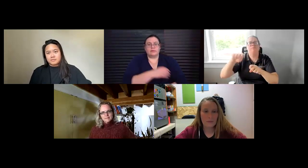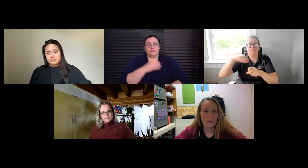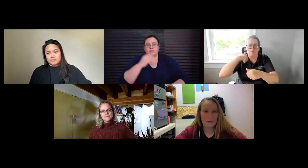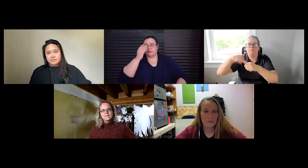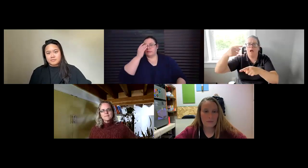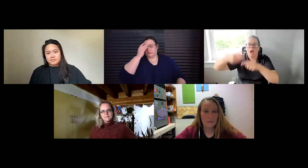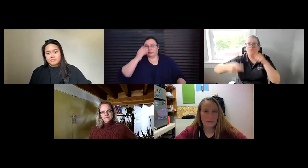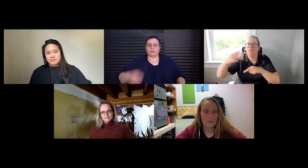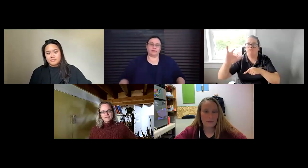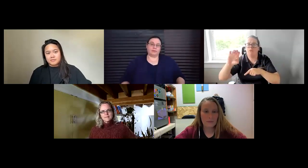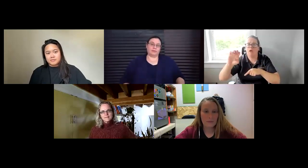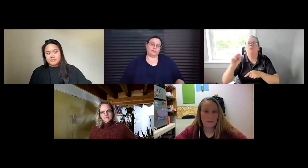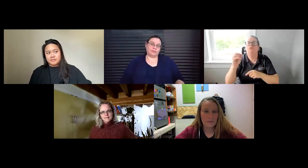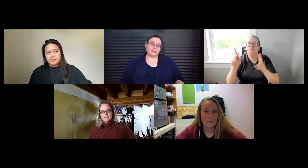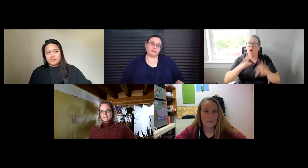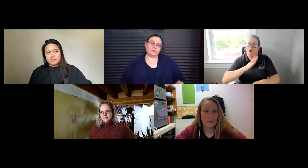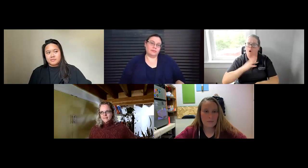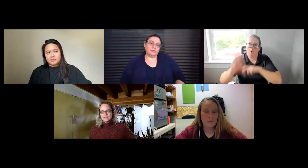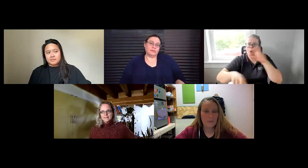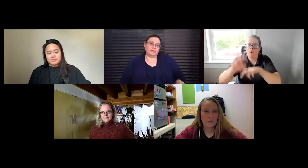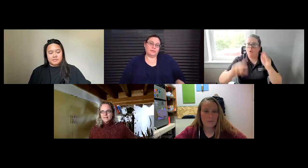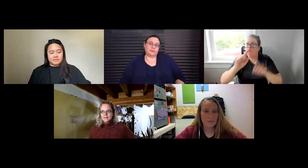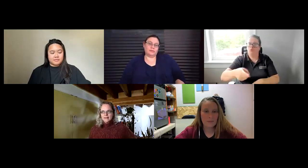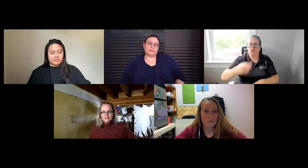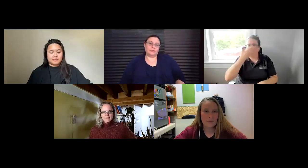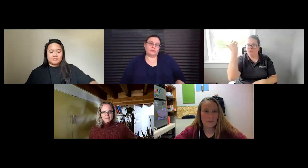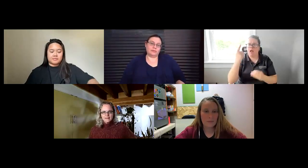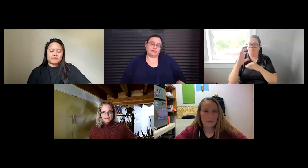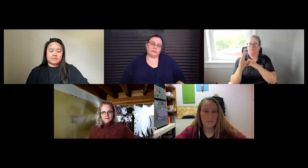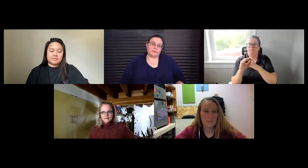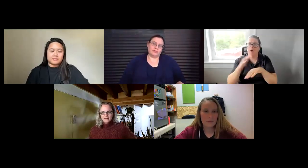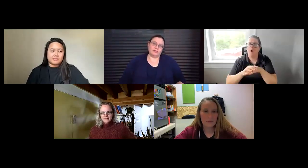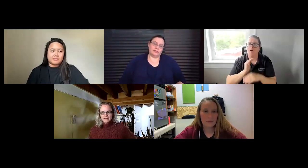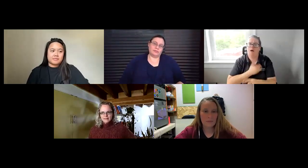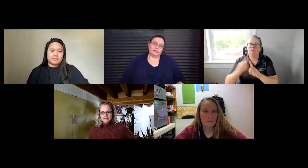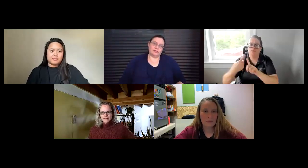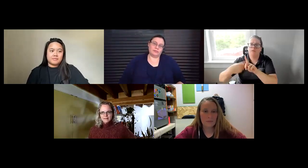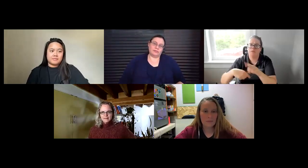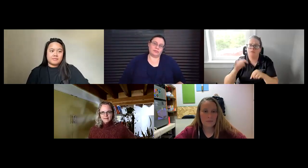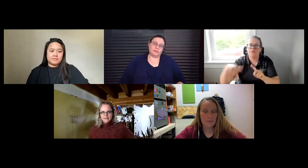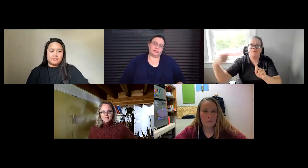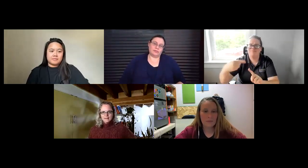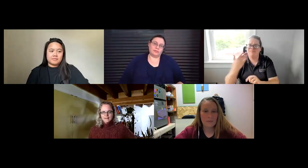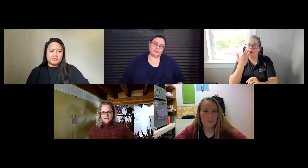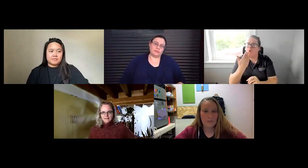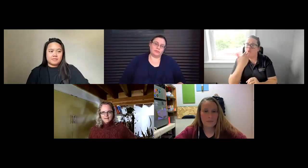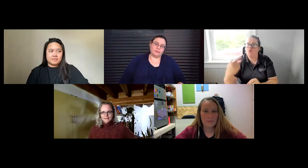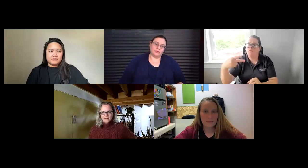So people would get half price for investing. So yeah, there was incentive there because of those discounts.